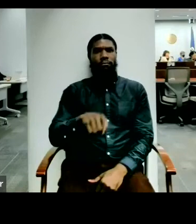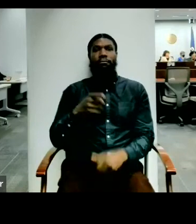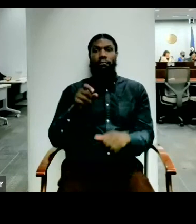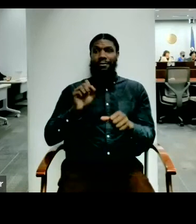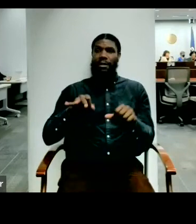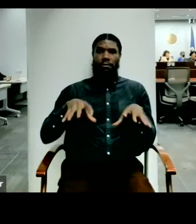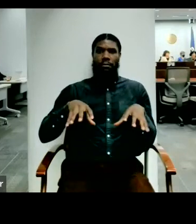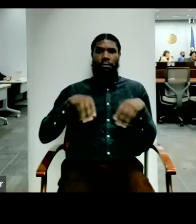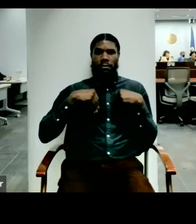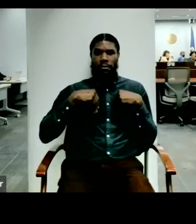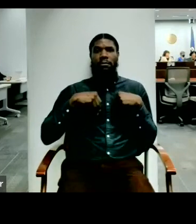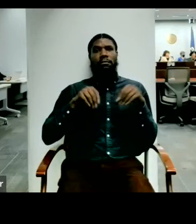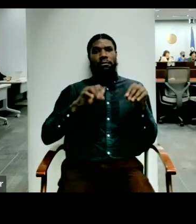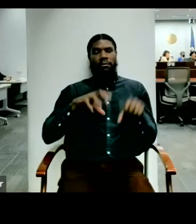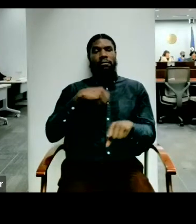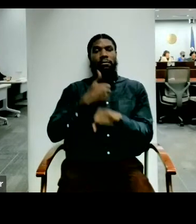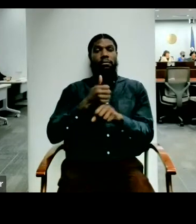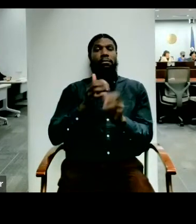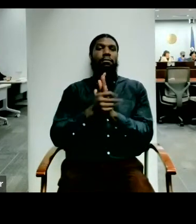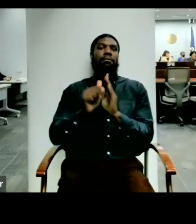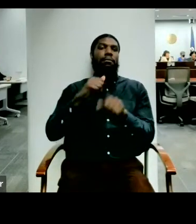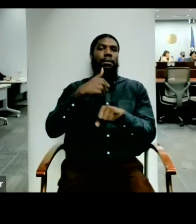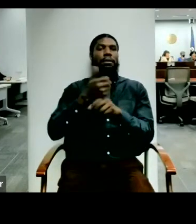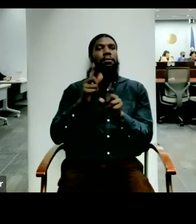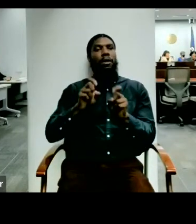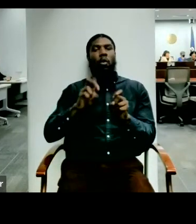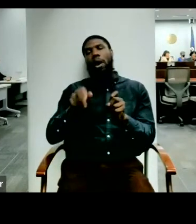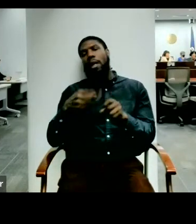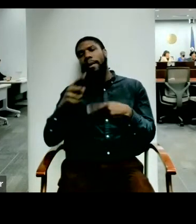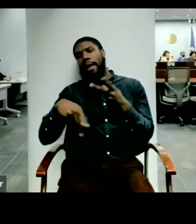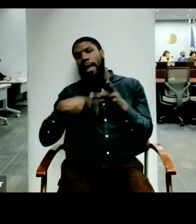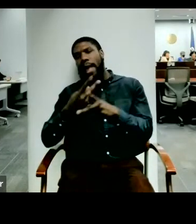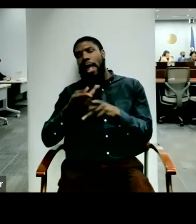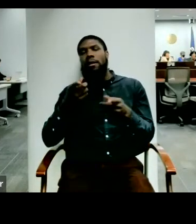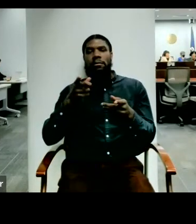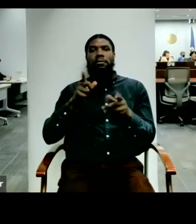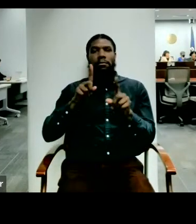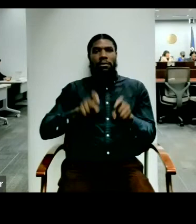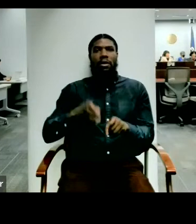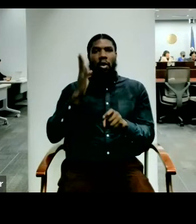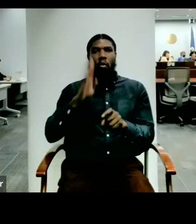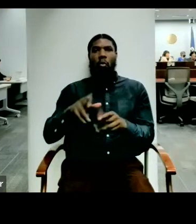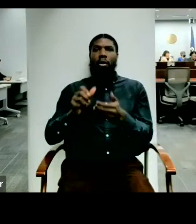testing may help um avoid some of the conscious or unconscious biases that you